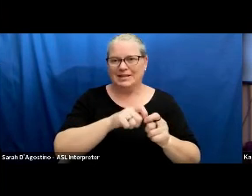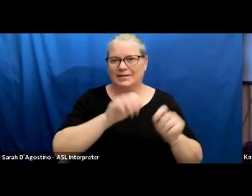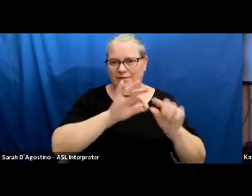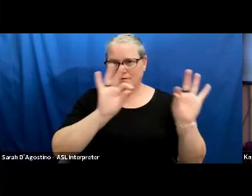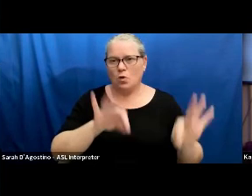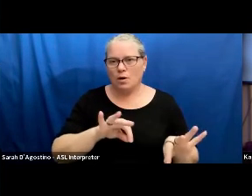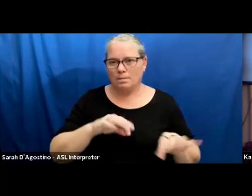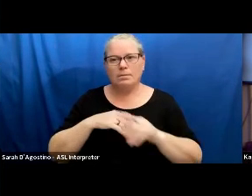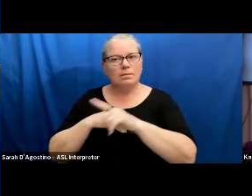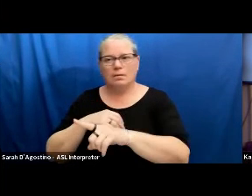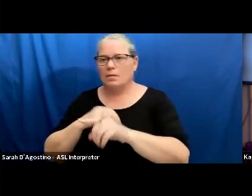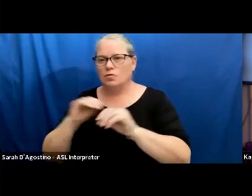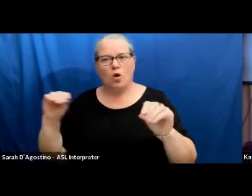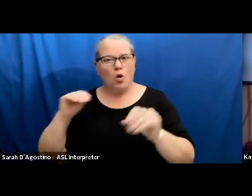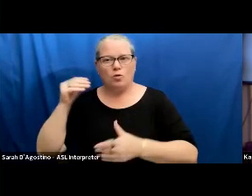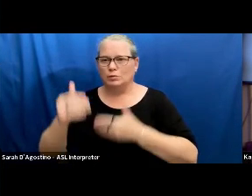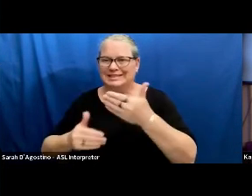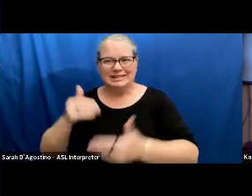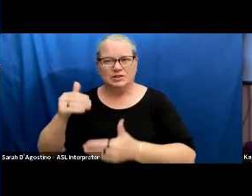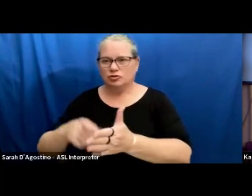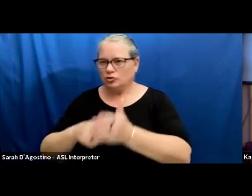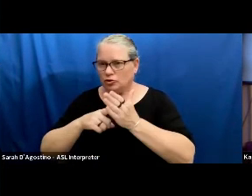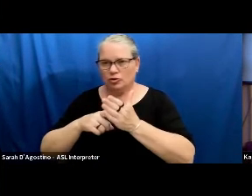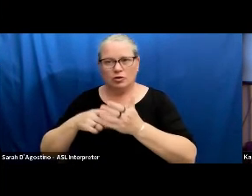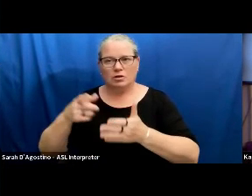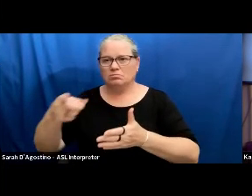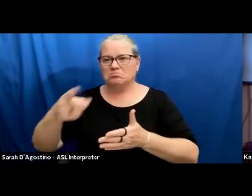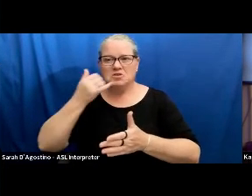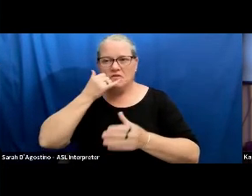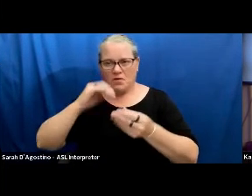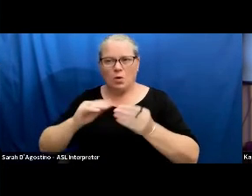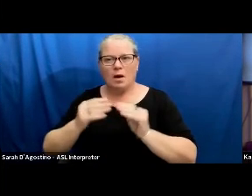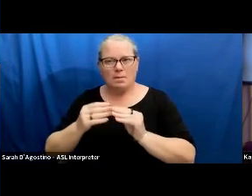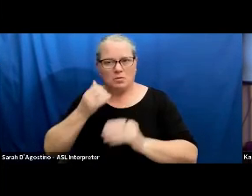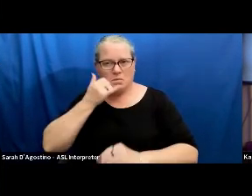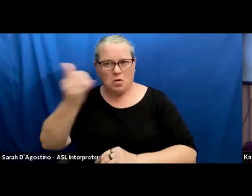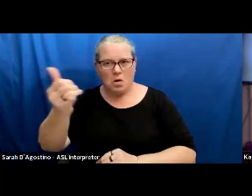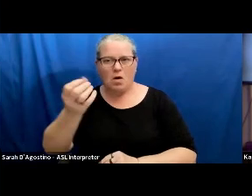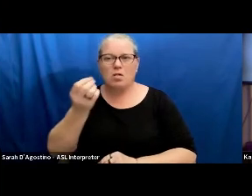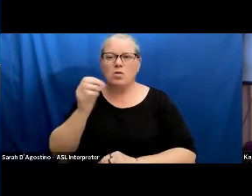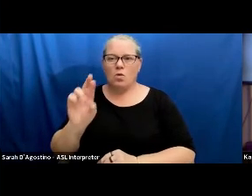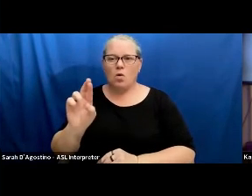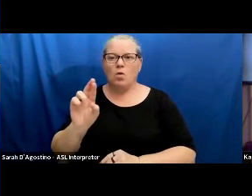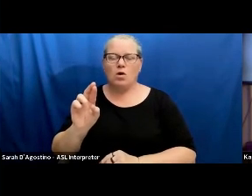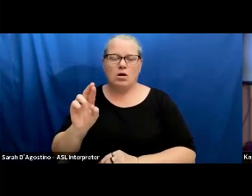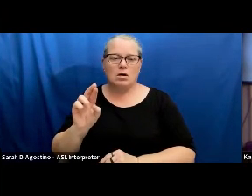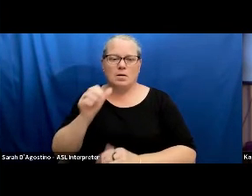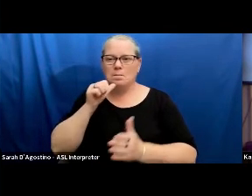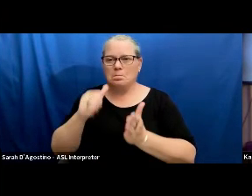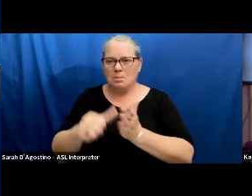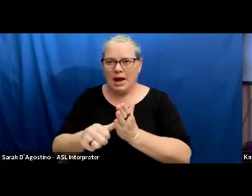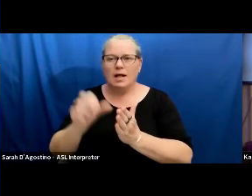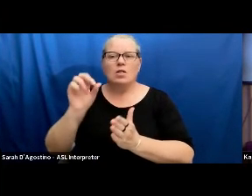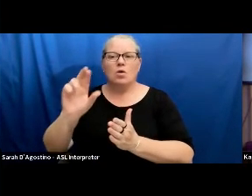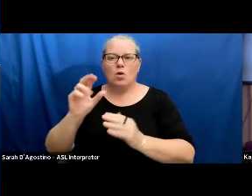a toll-free number that a voter could call or they could write by mail or by email to describe